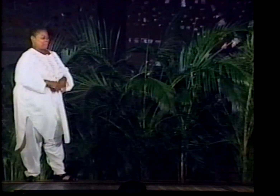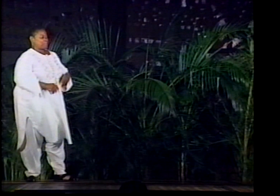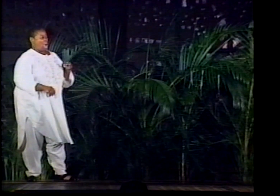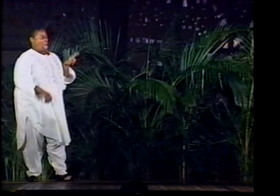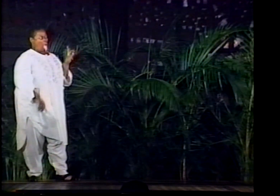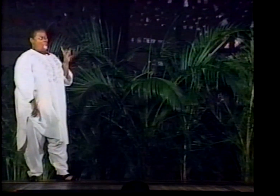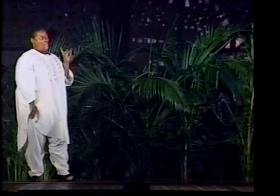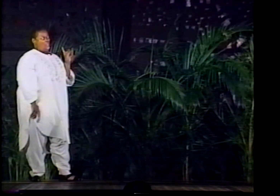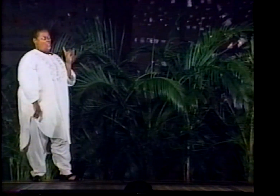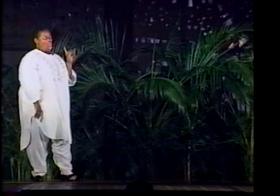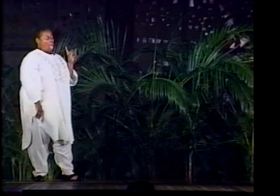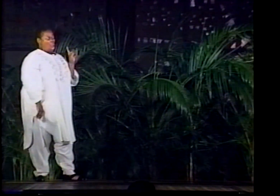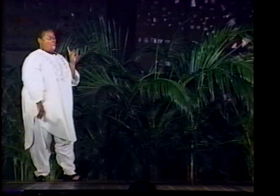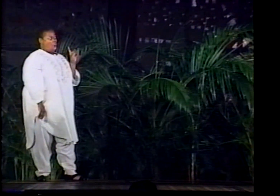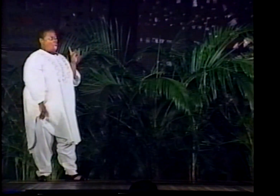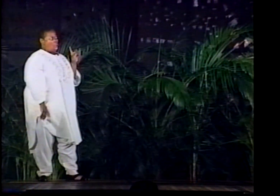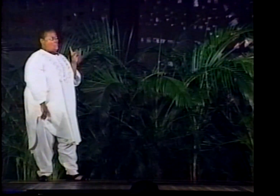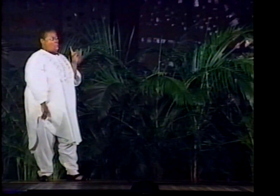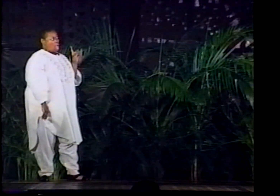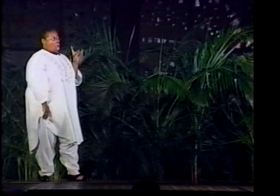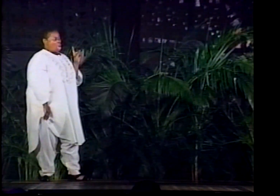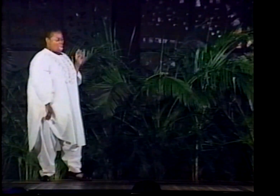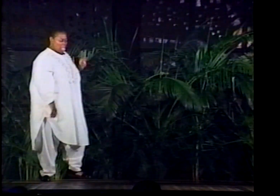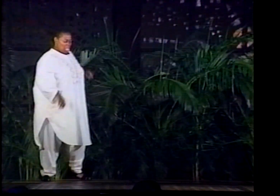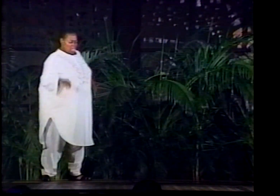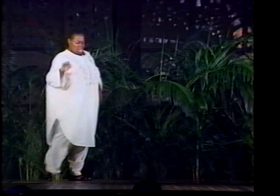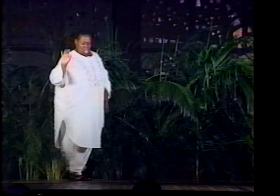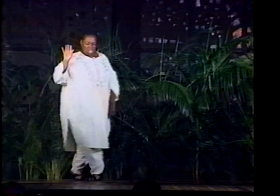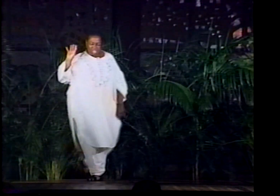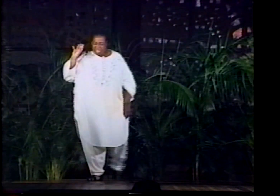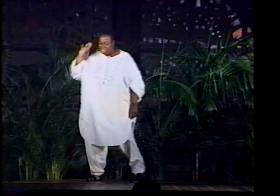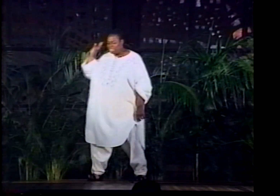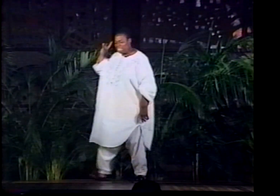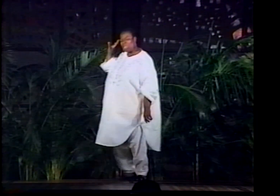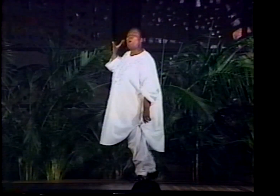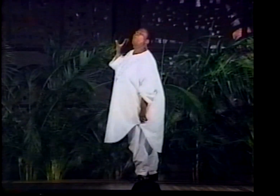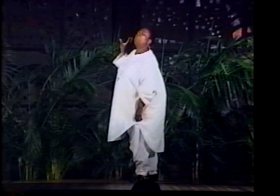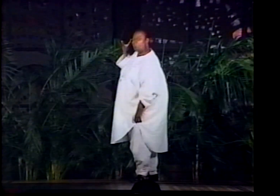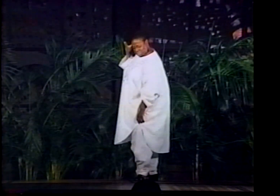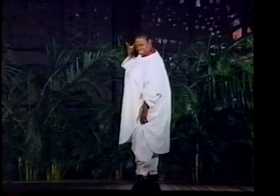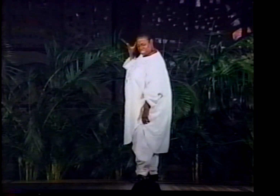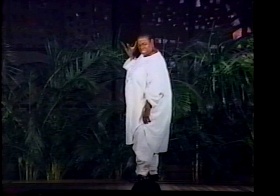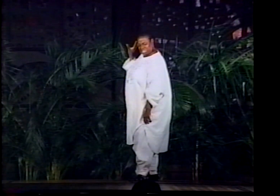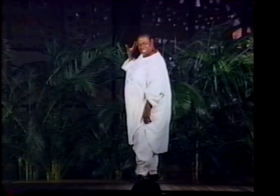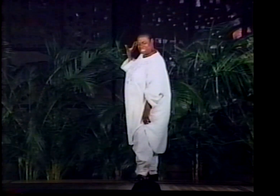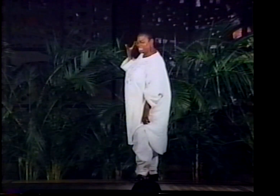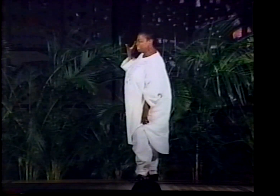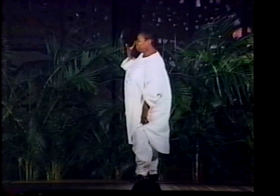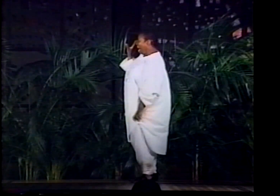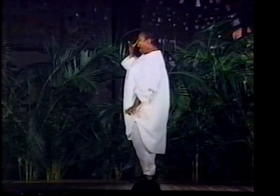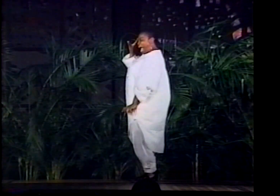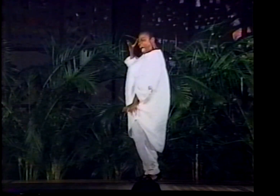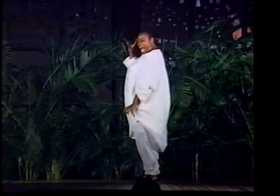Well, the spider starts to laugh and said, “Look at what you got in your clutches.”